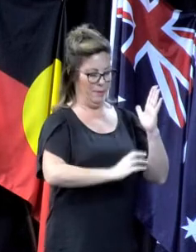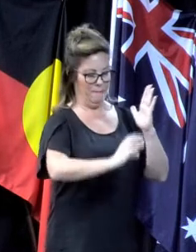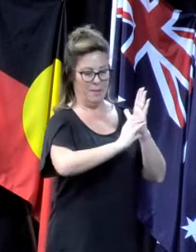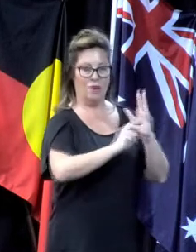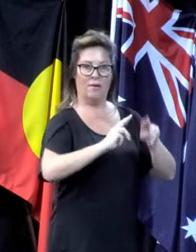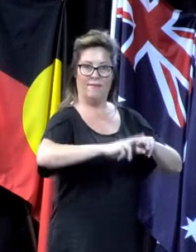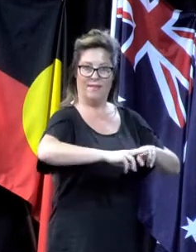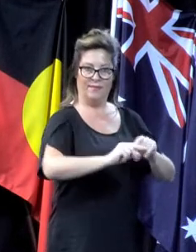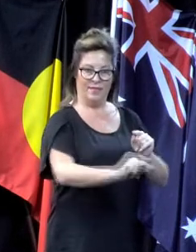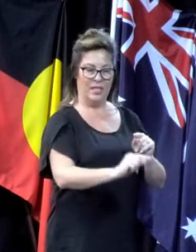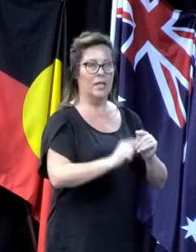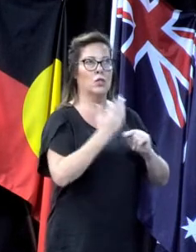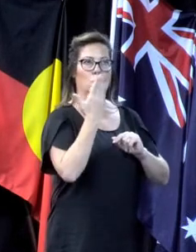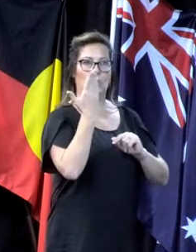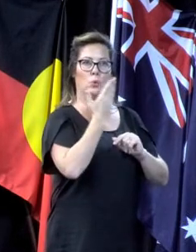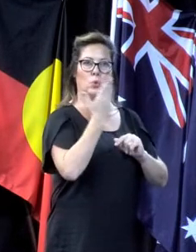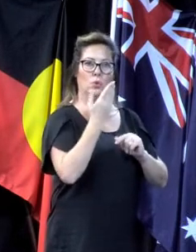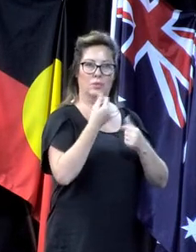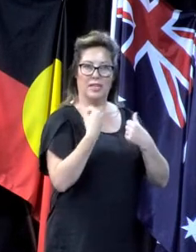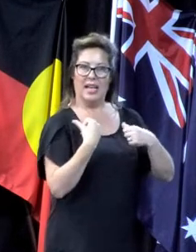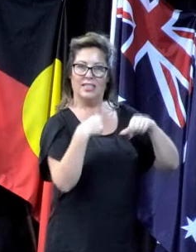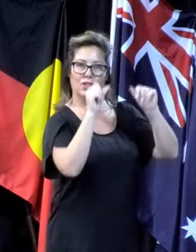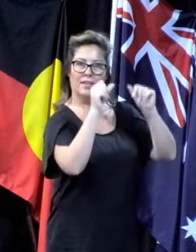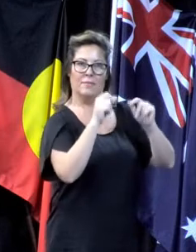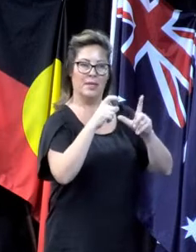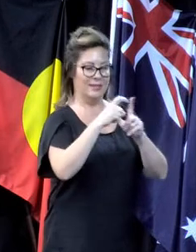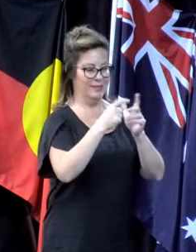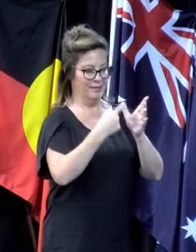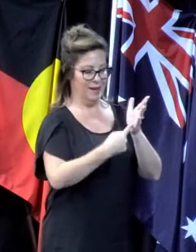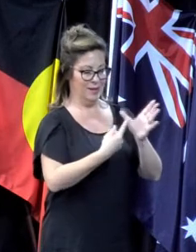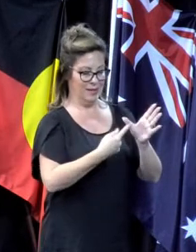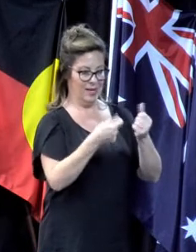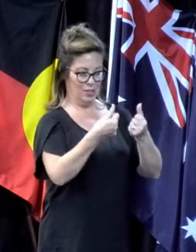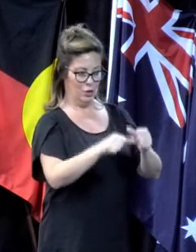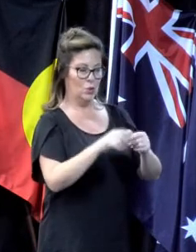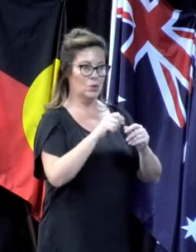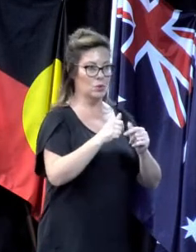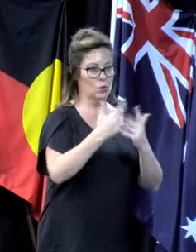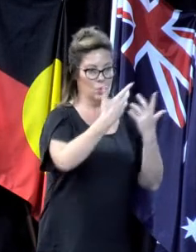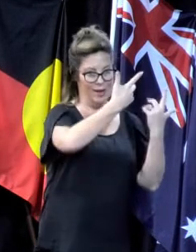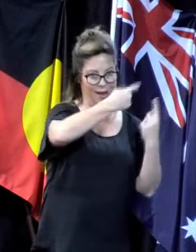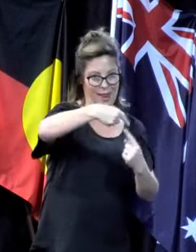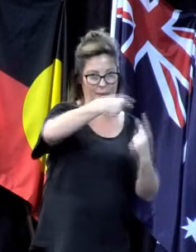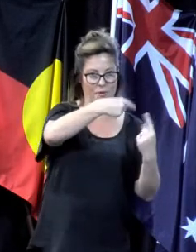The school's achievement and engagement data is used to collaborate around allocation of resources